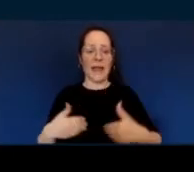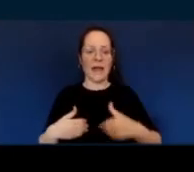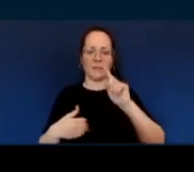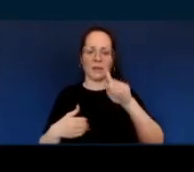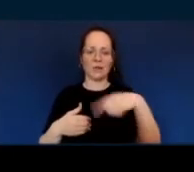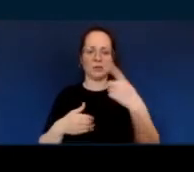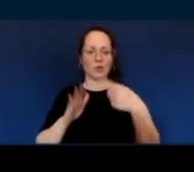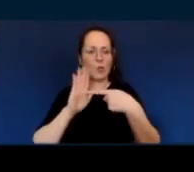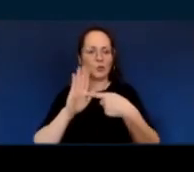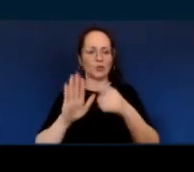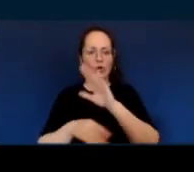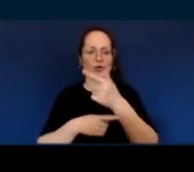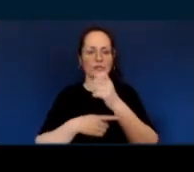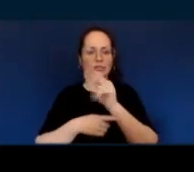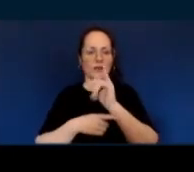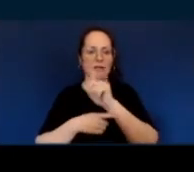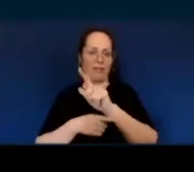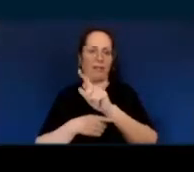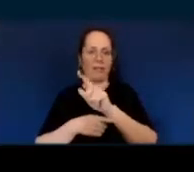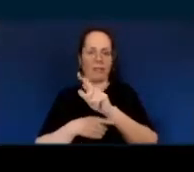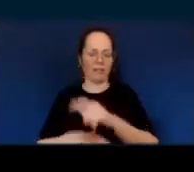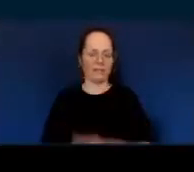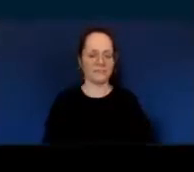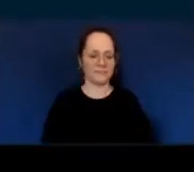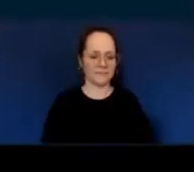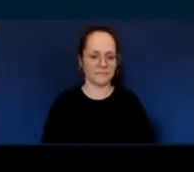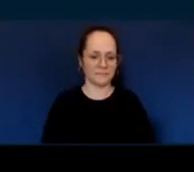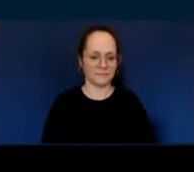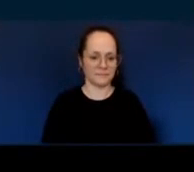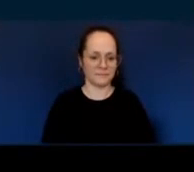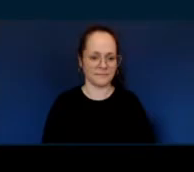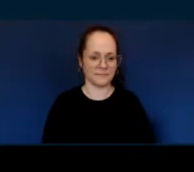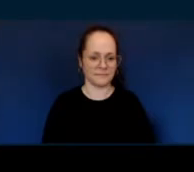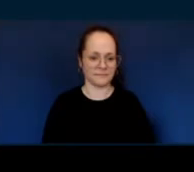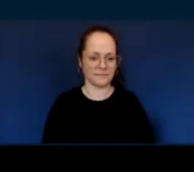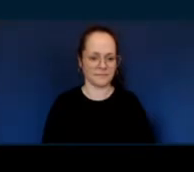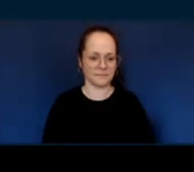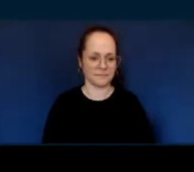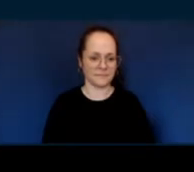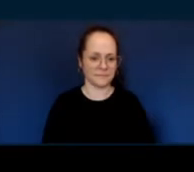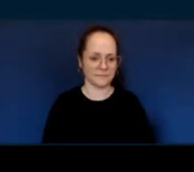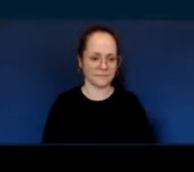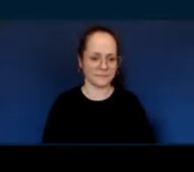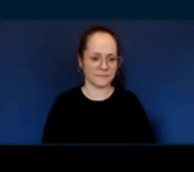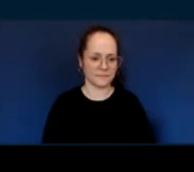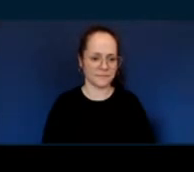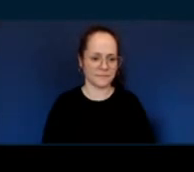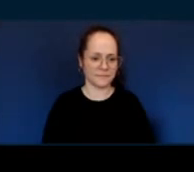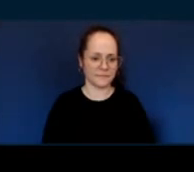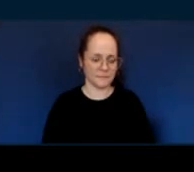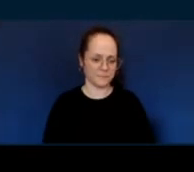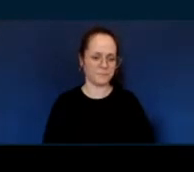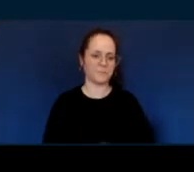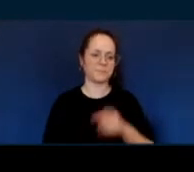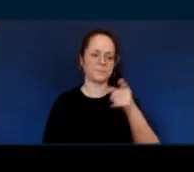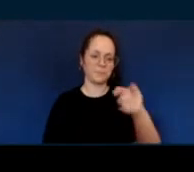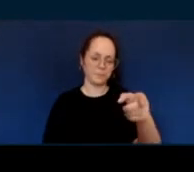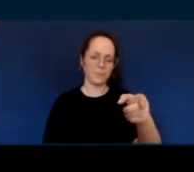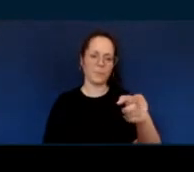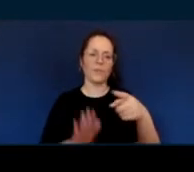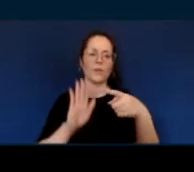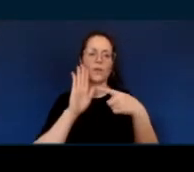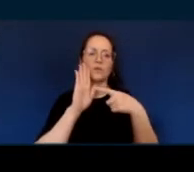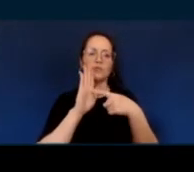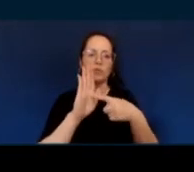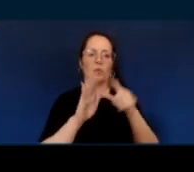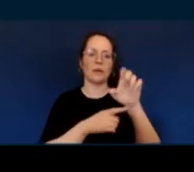DIAGRAM.